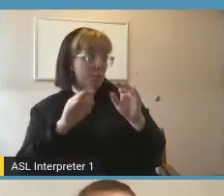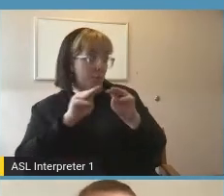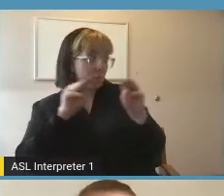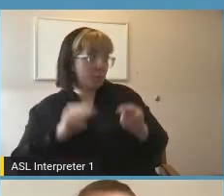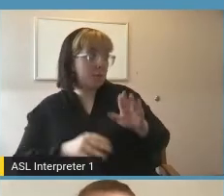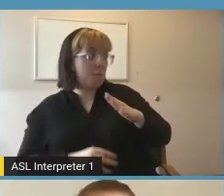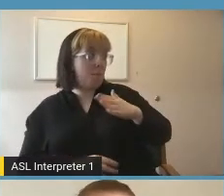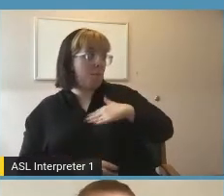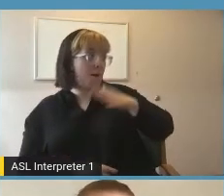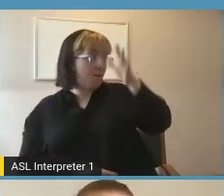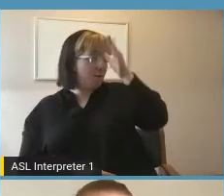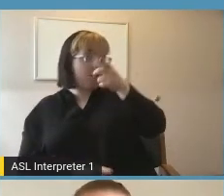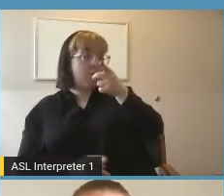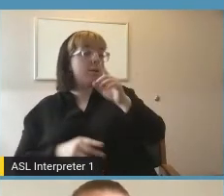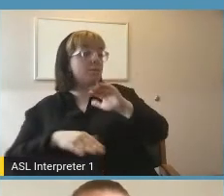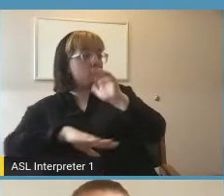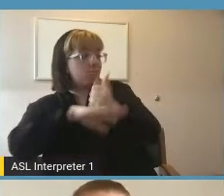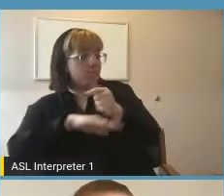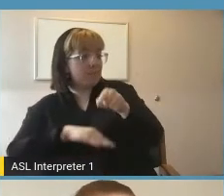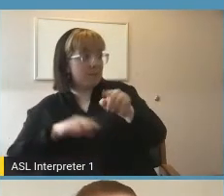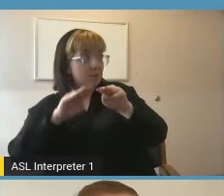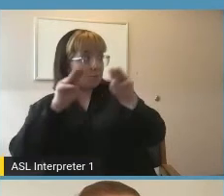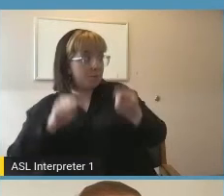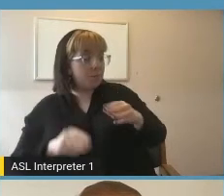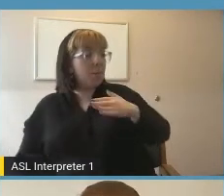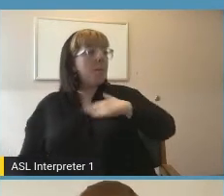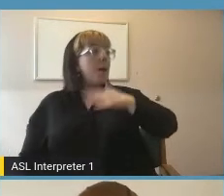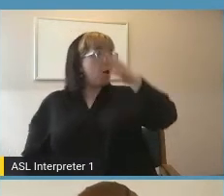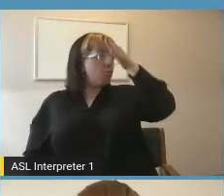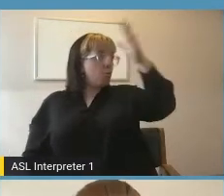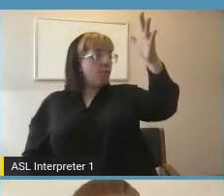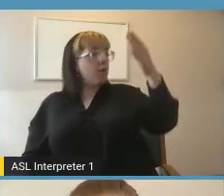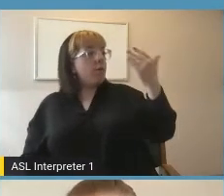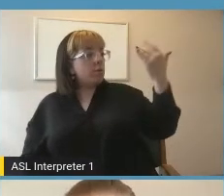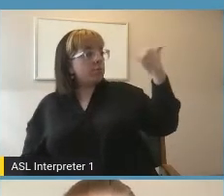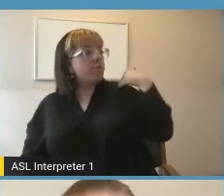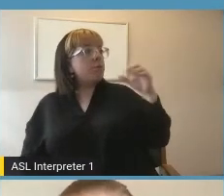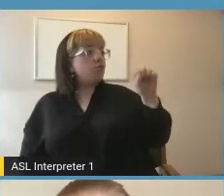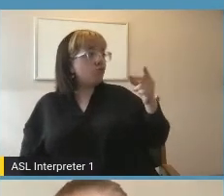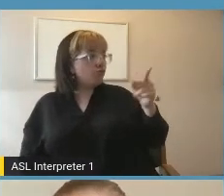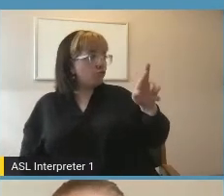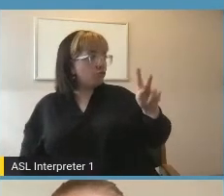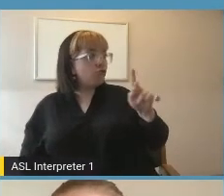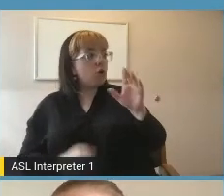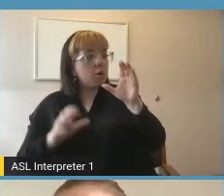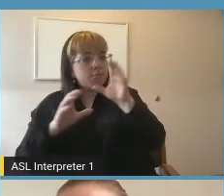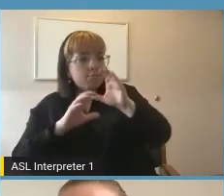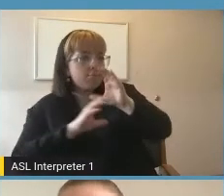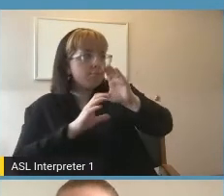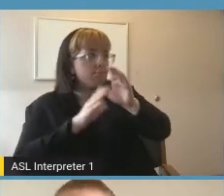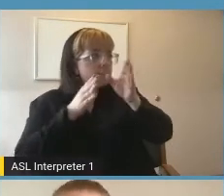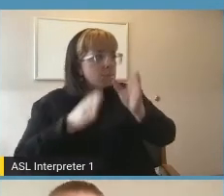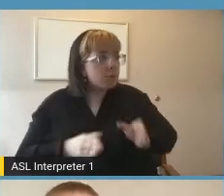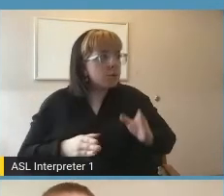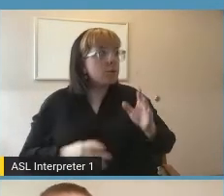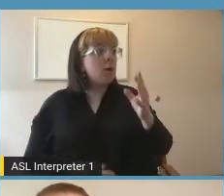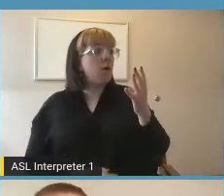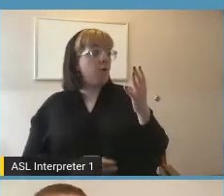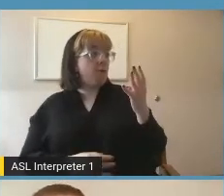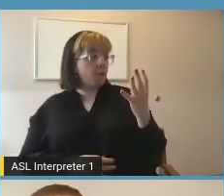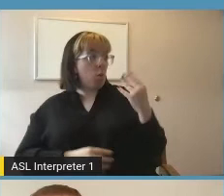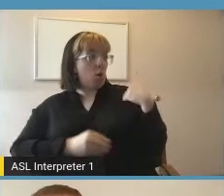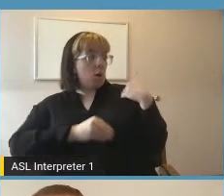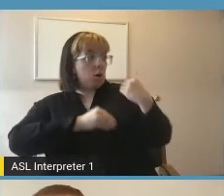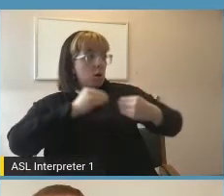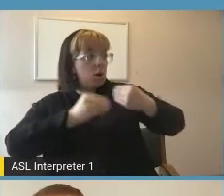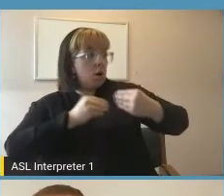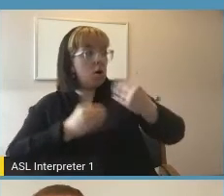this museum. My grandfather was a shark hunter, and generations of 400 years back. Probably